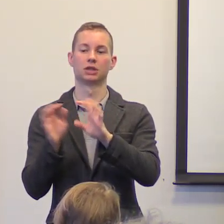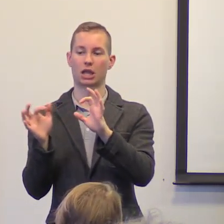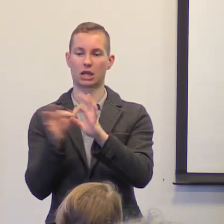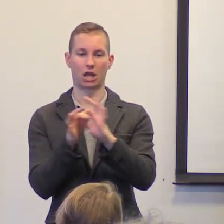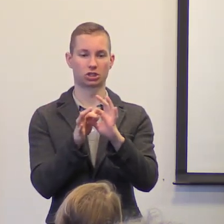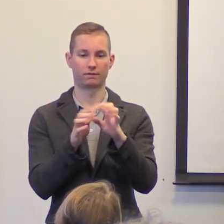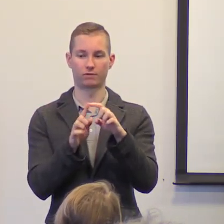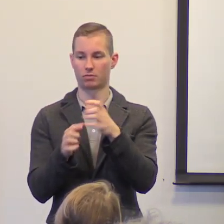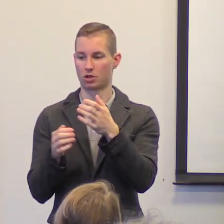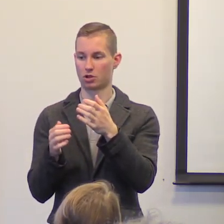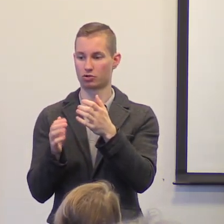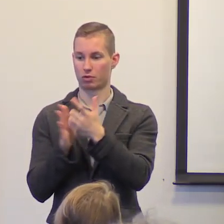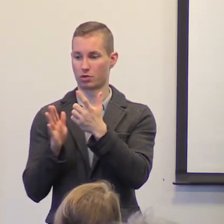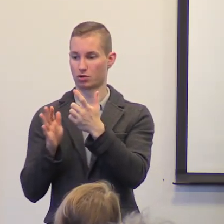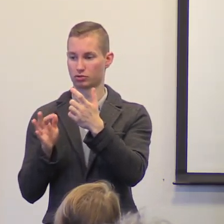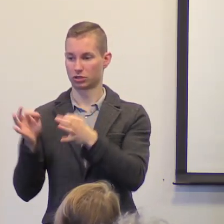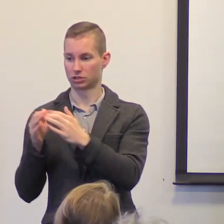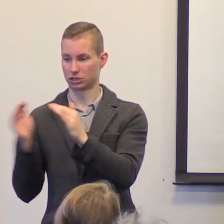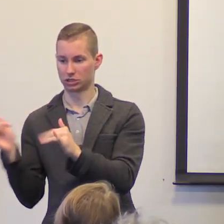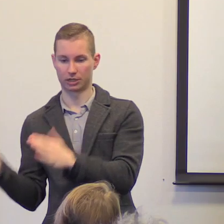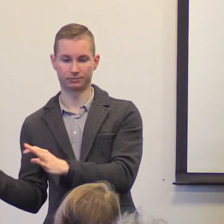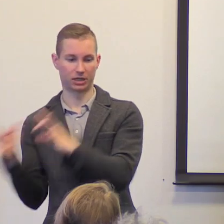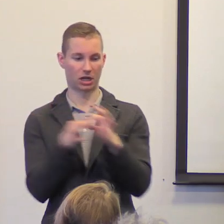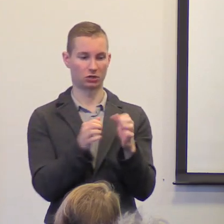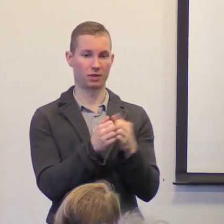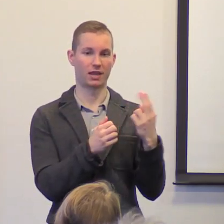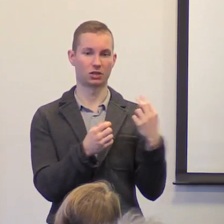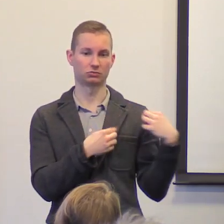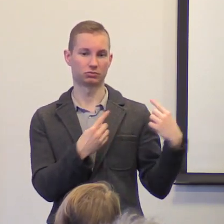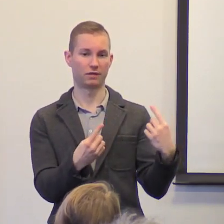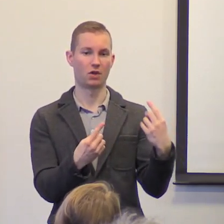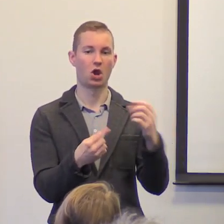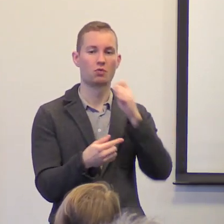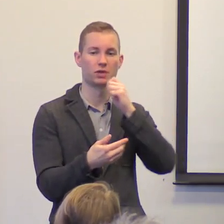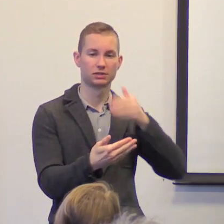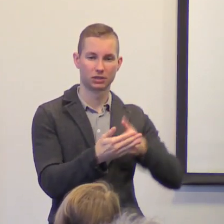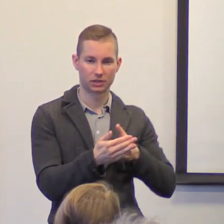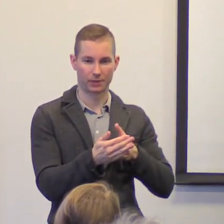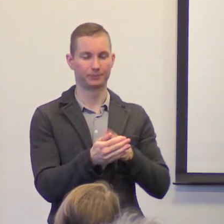justice system with our history of racism are Michelle Alexander's The New Jim Crow,